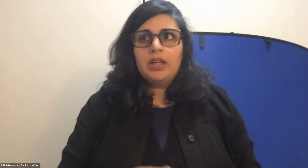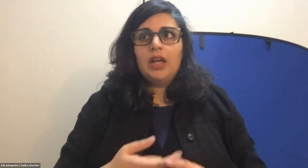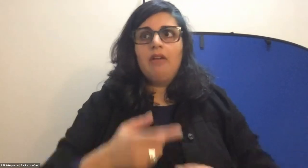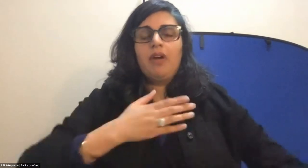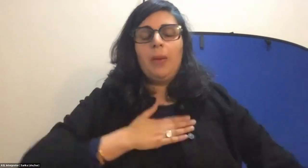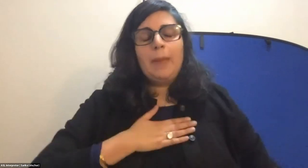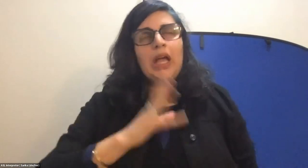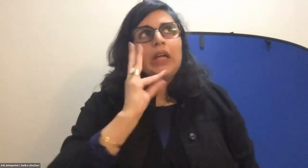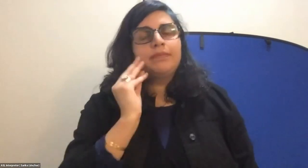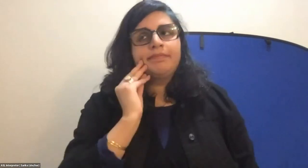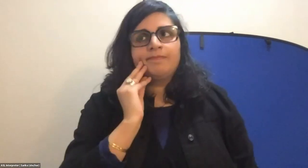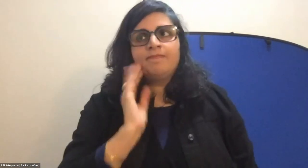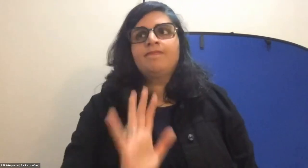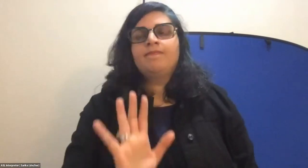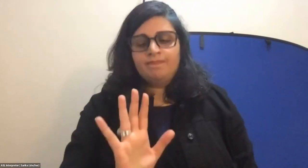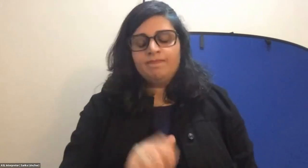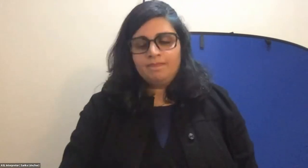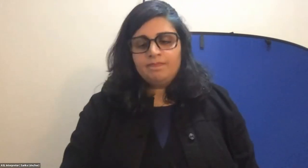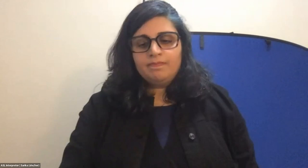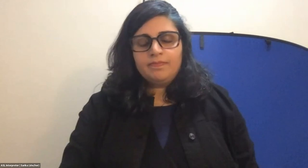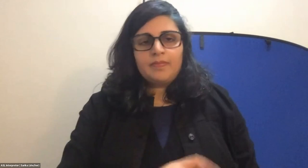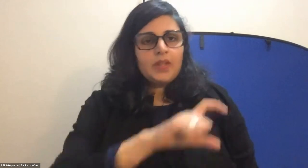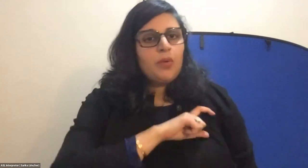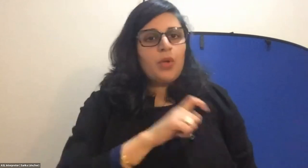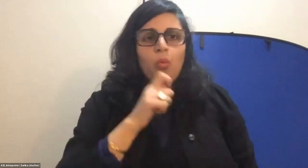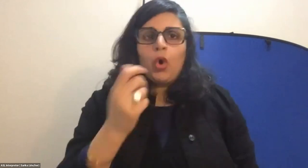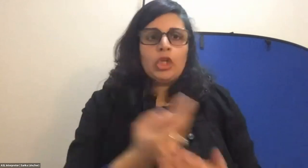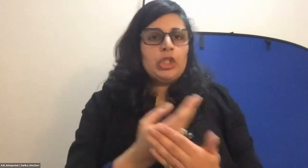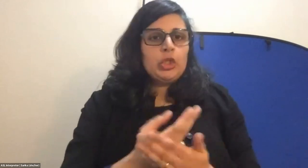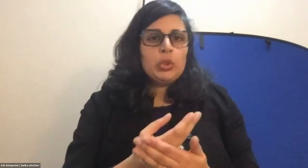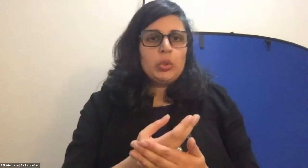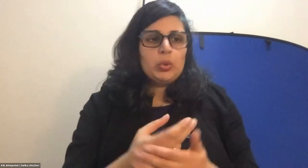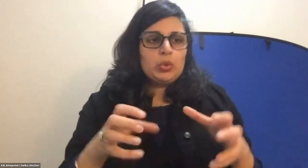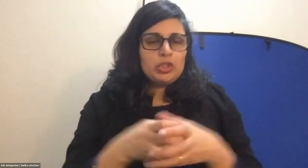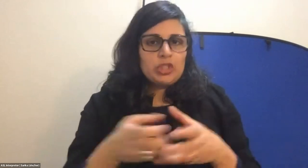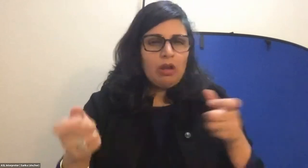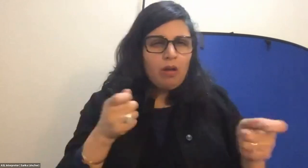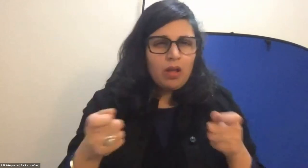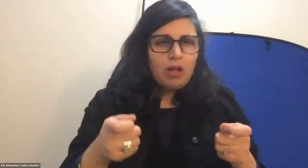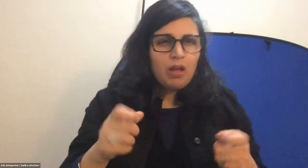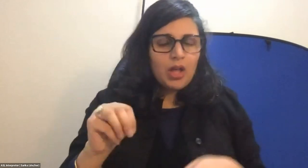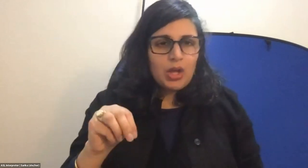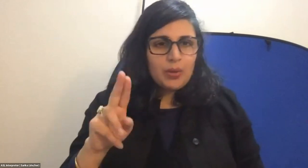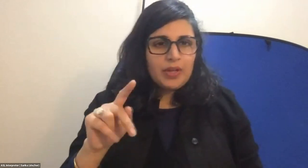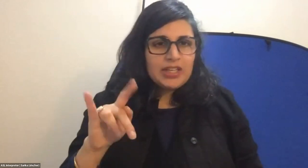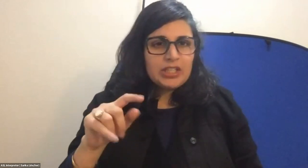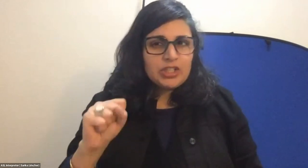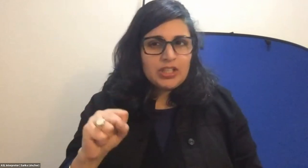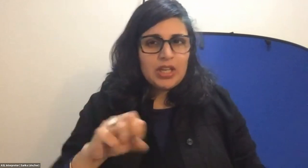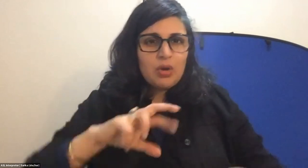That we are contesting. From my experience, I know that the